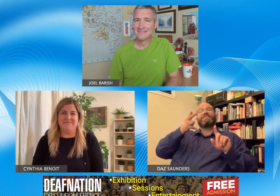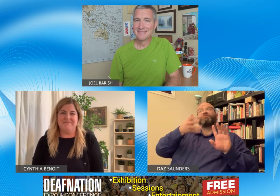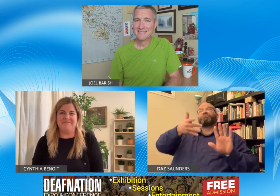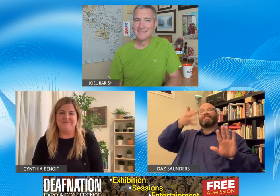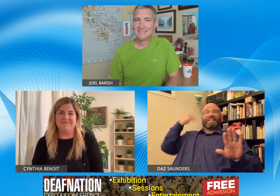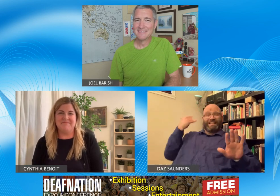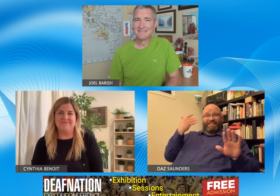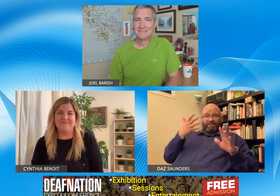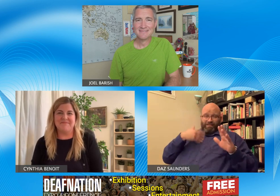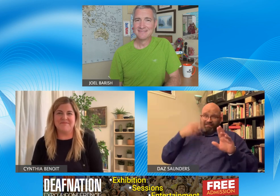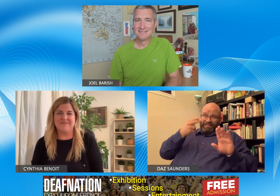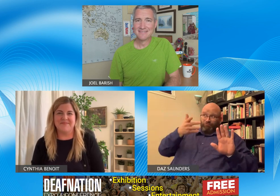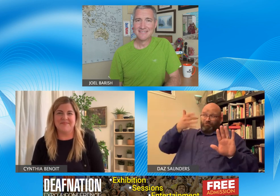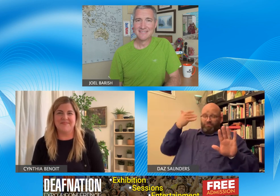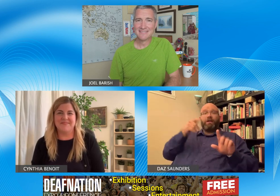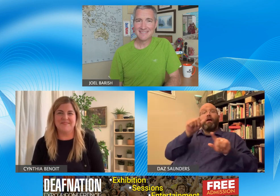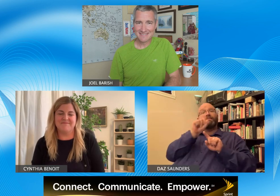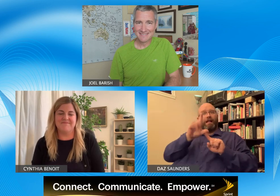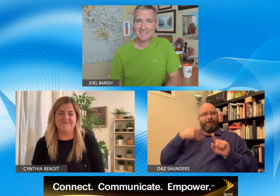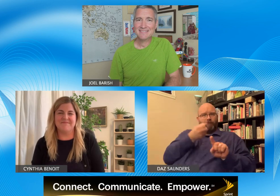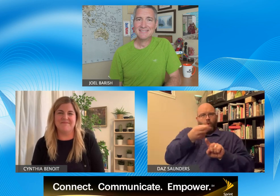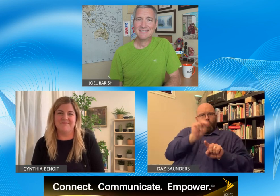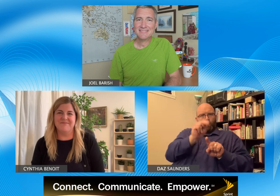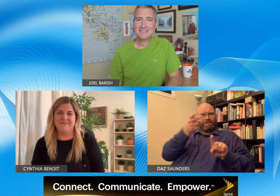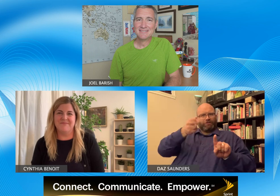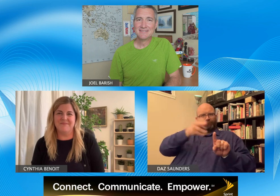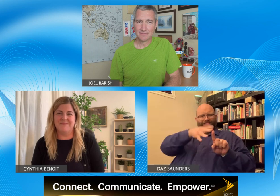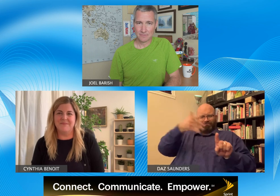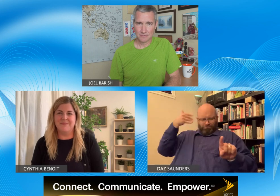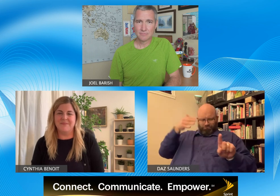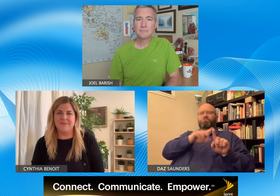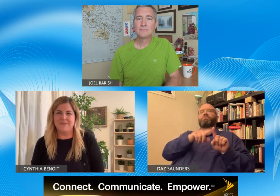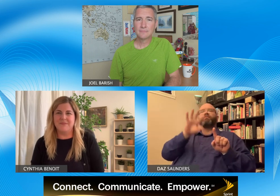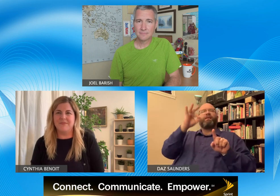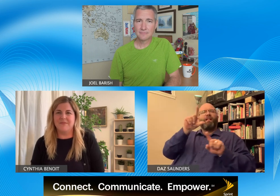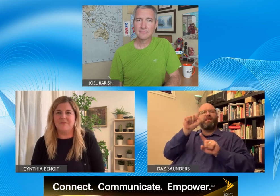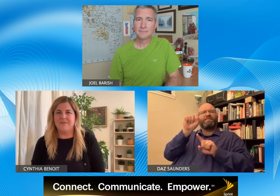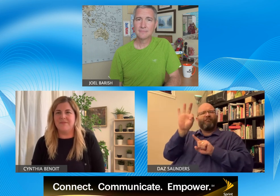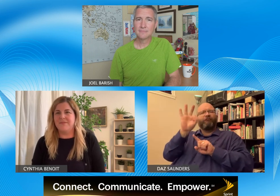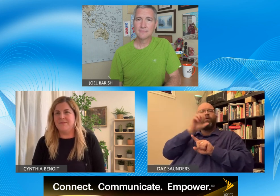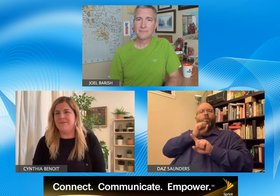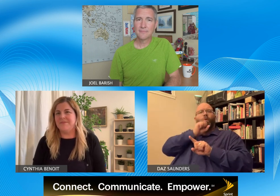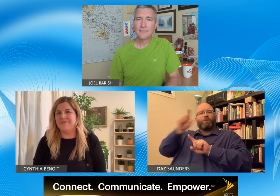Interestingly enough, ASL has its own history. It originates from the roots of LSF (French Sign Language)